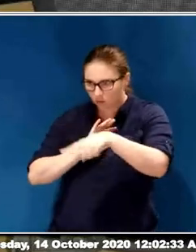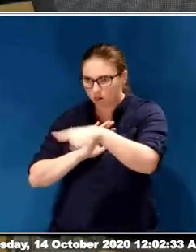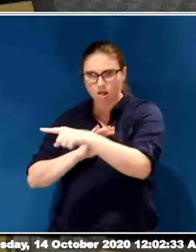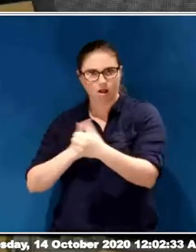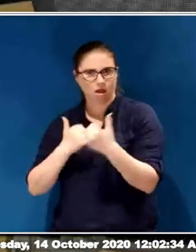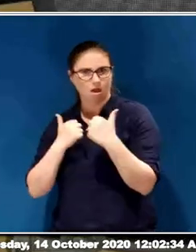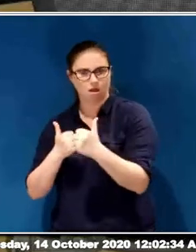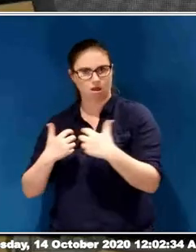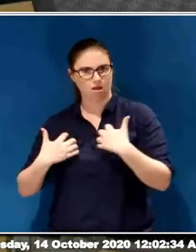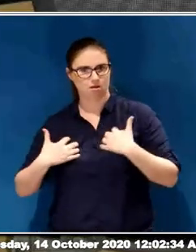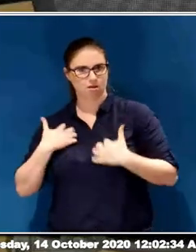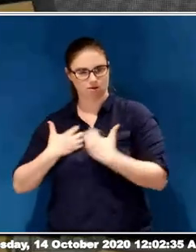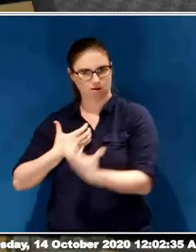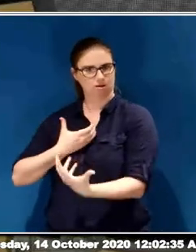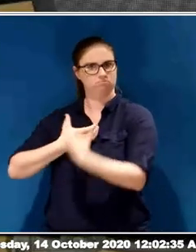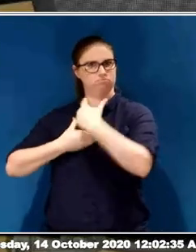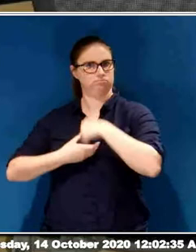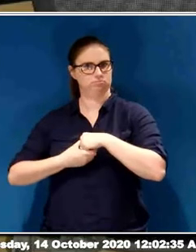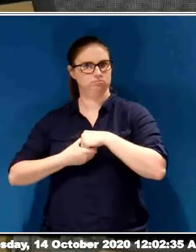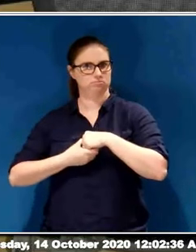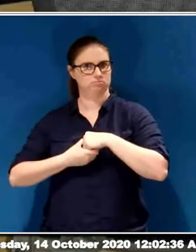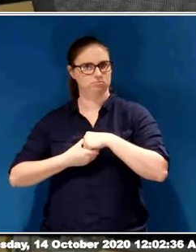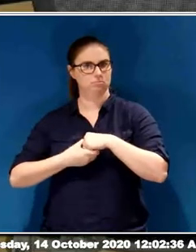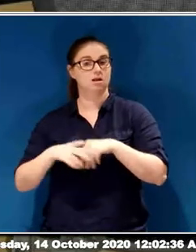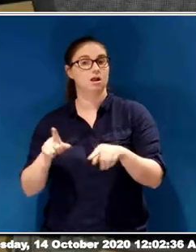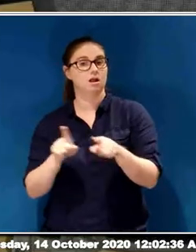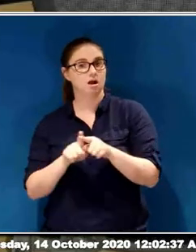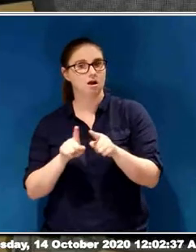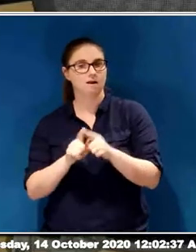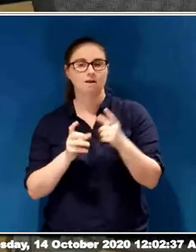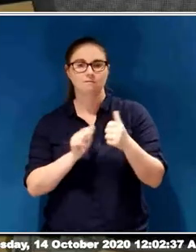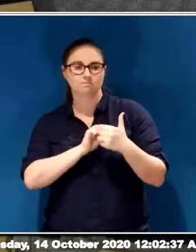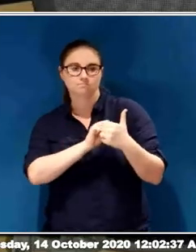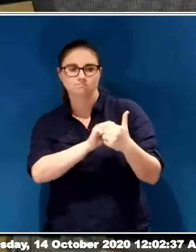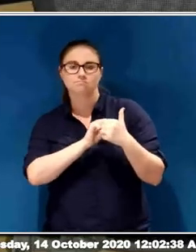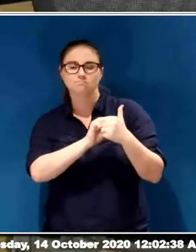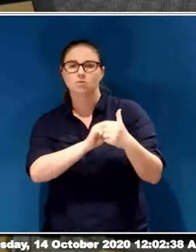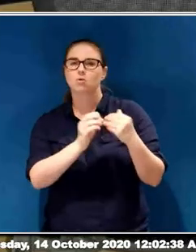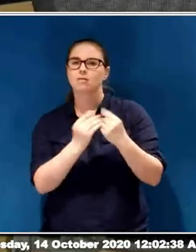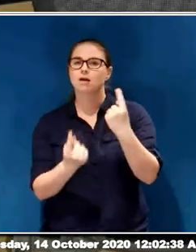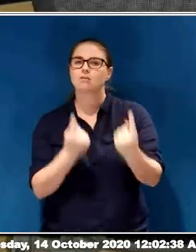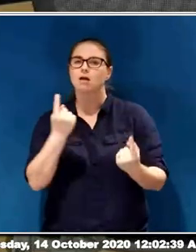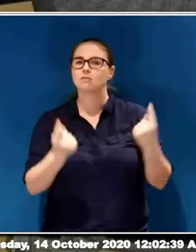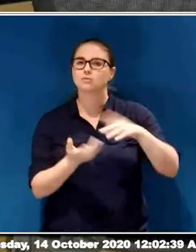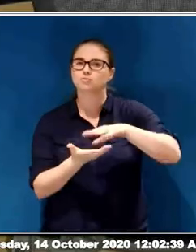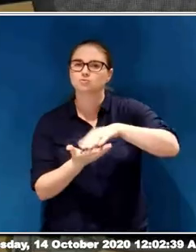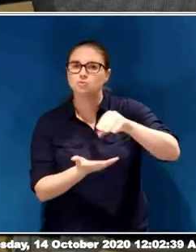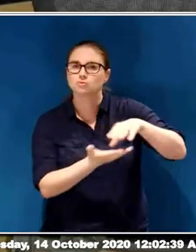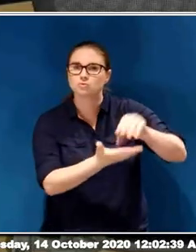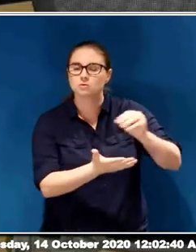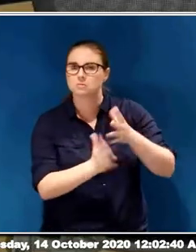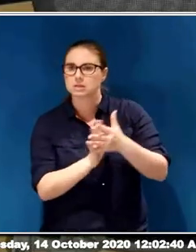assisted learning, whereby both academic and social skills are learnt, modelled